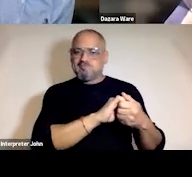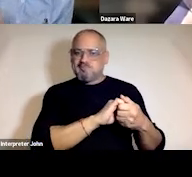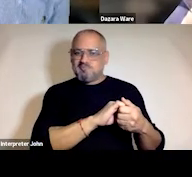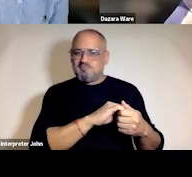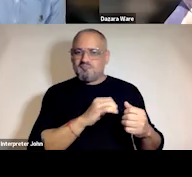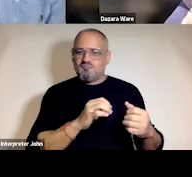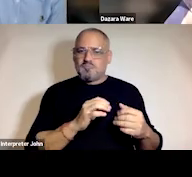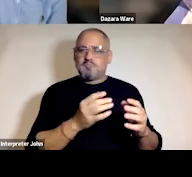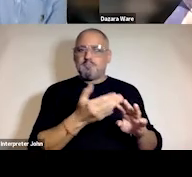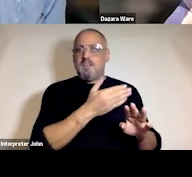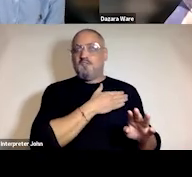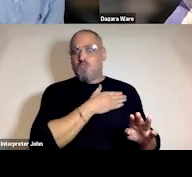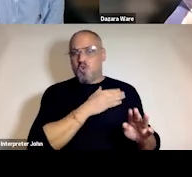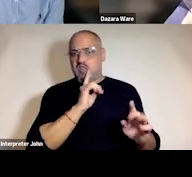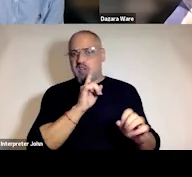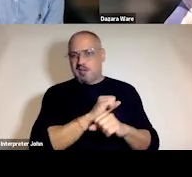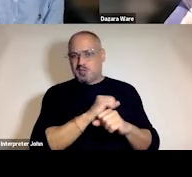prior to when applications are submitted.